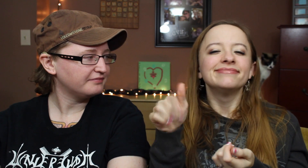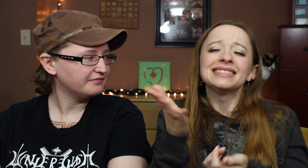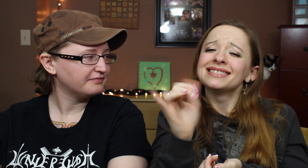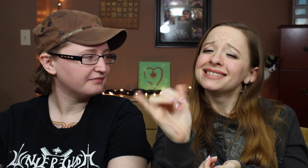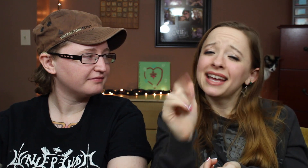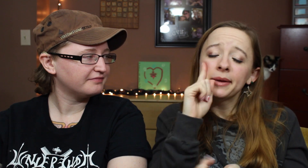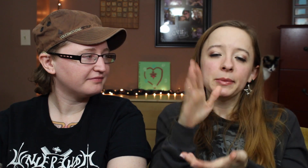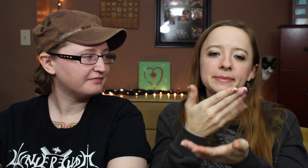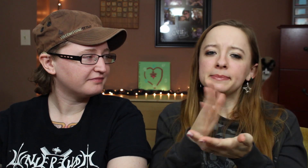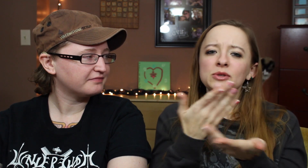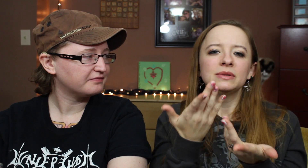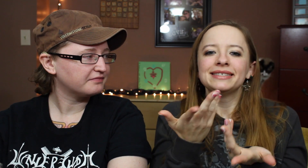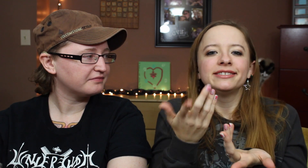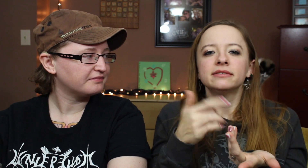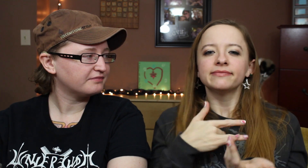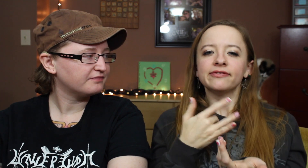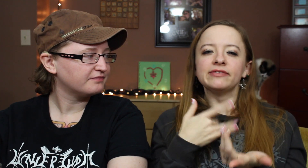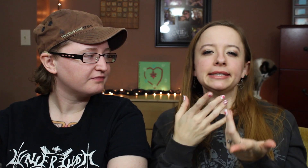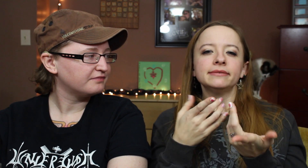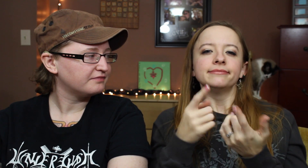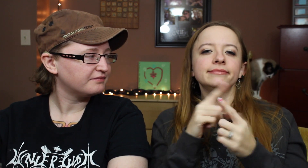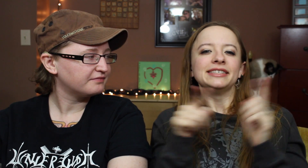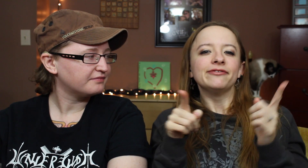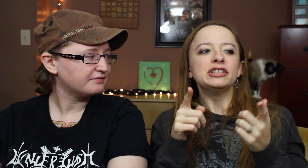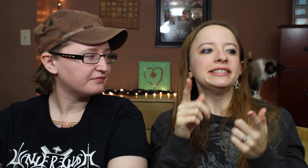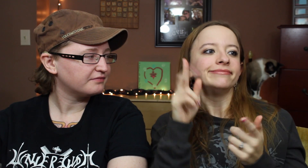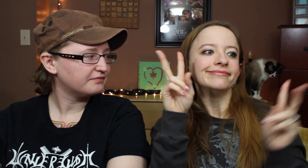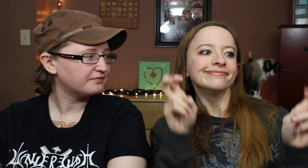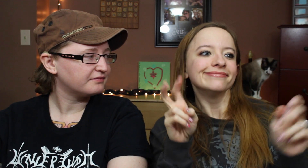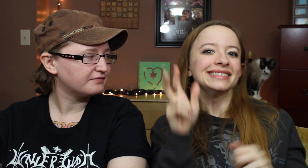visually or this is exactly the same with music. It's just